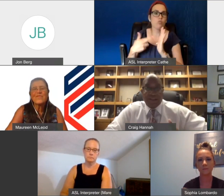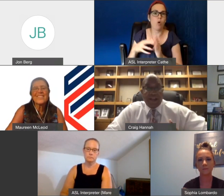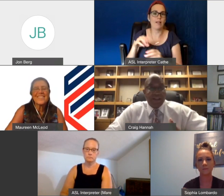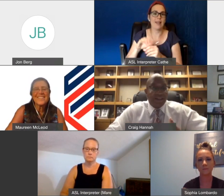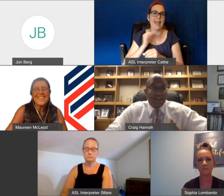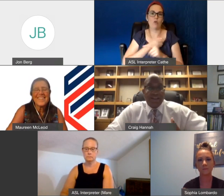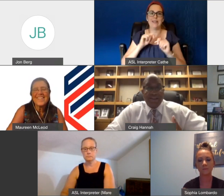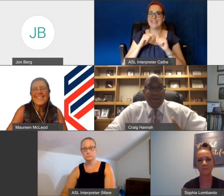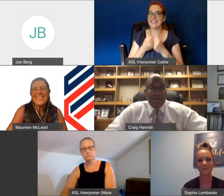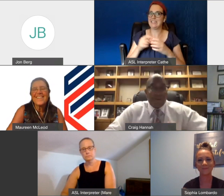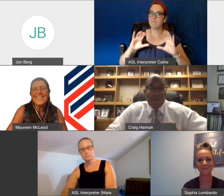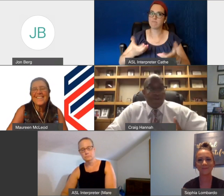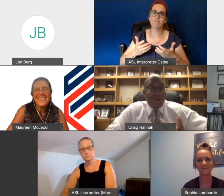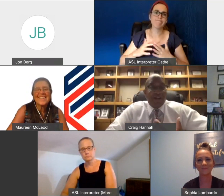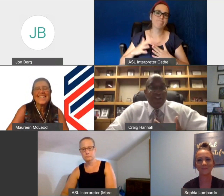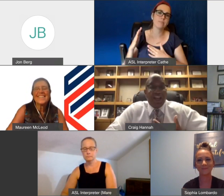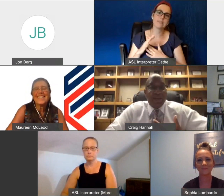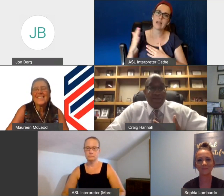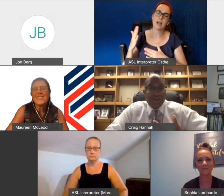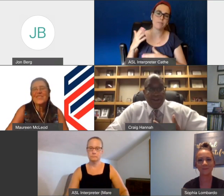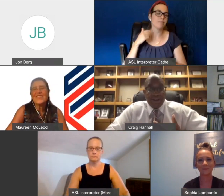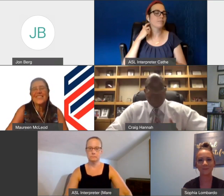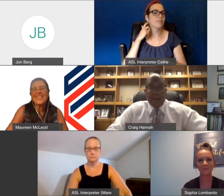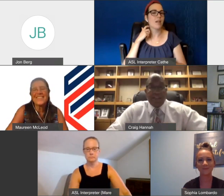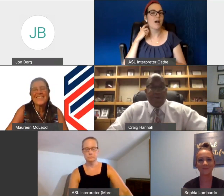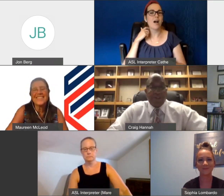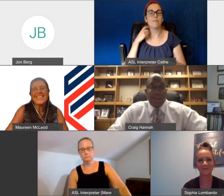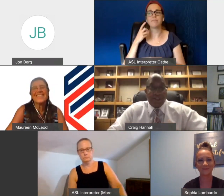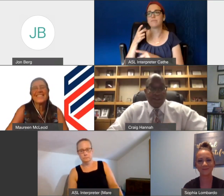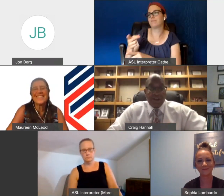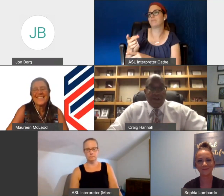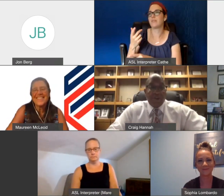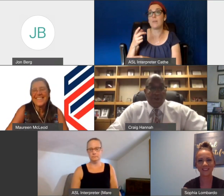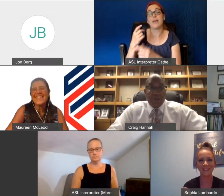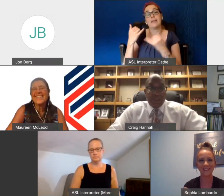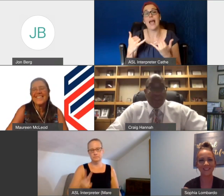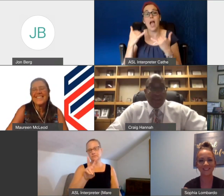'cause it's hockey season, or the LeBron James 'cause it's basketball season of your treatment